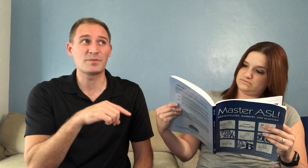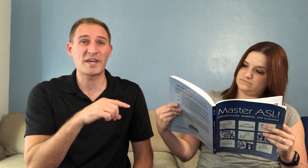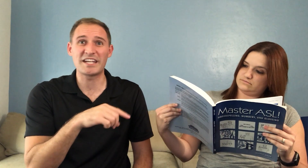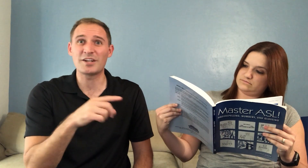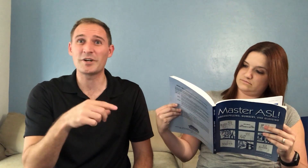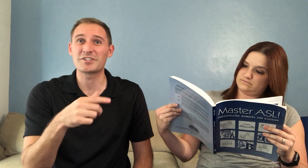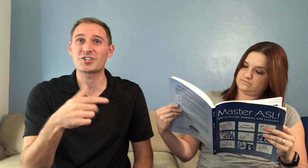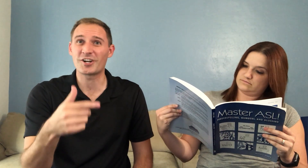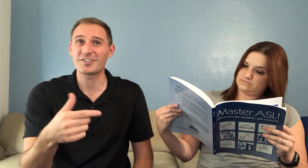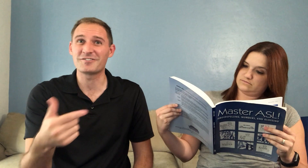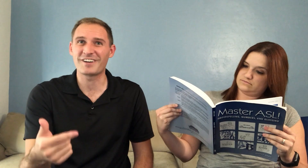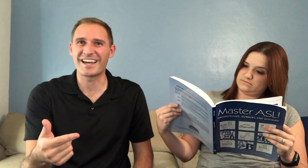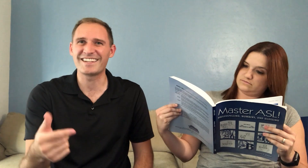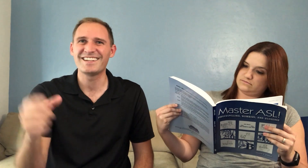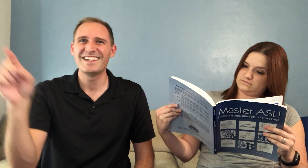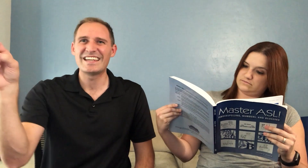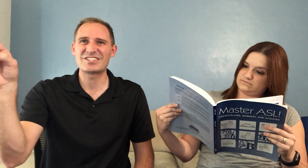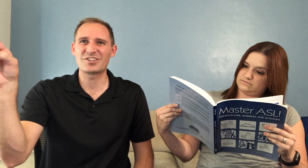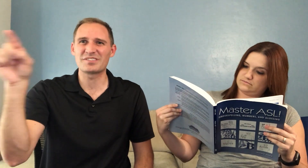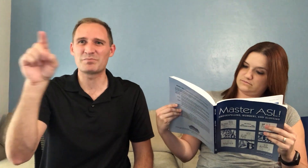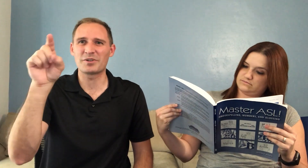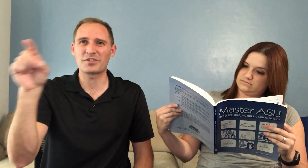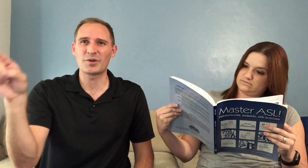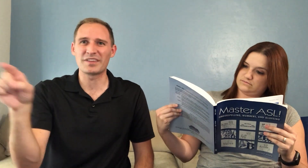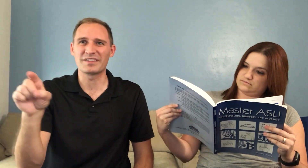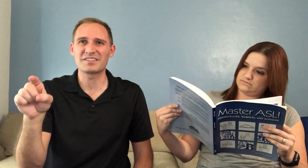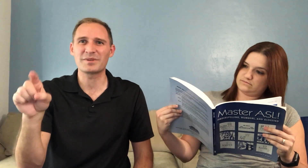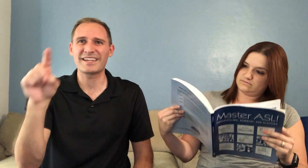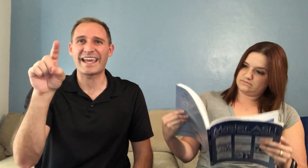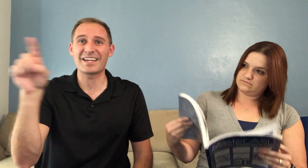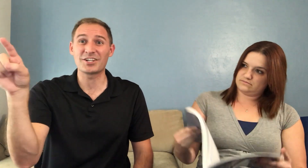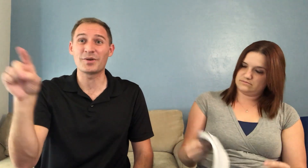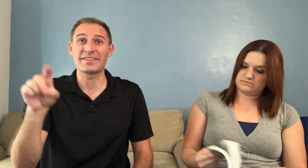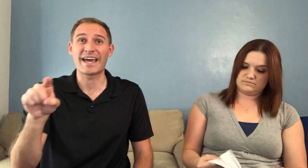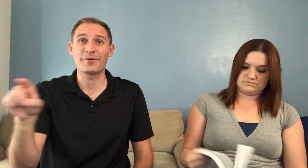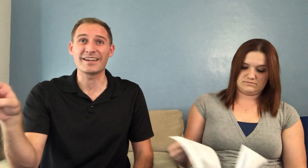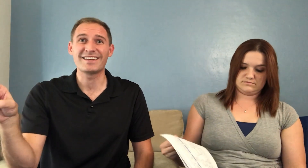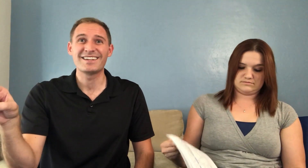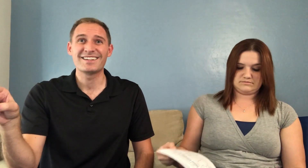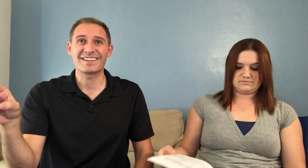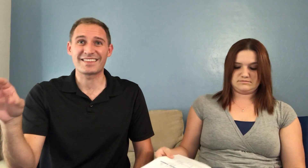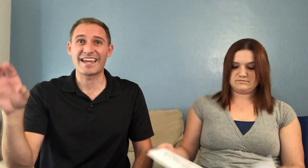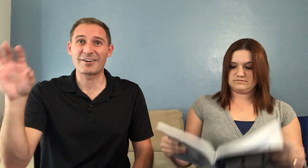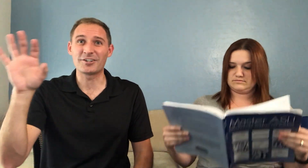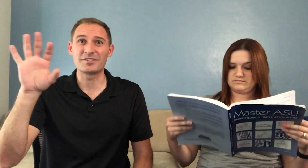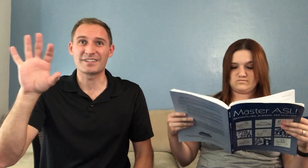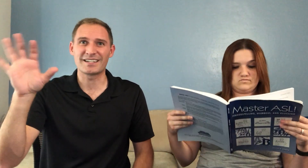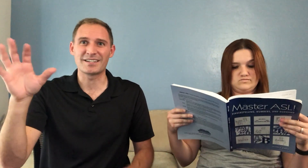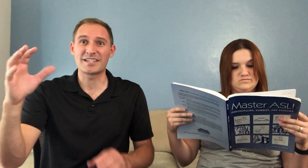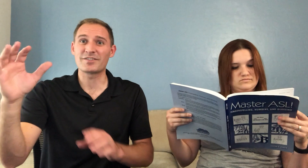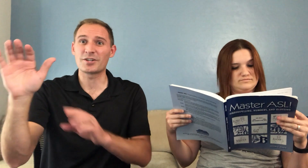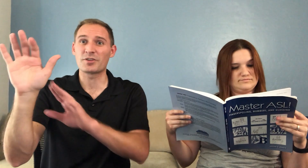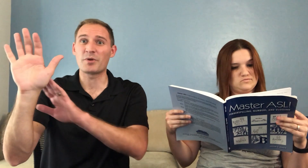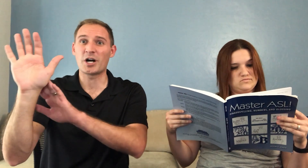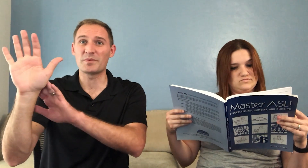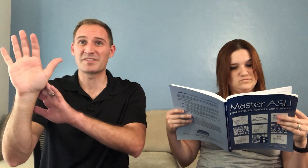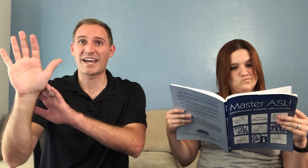depending on what chart you find it shows it both going this way and going that way, like the arrow even though the palm is